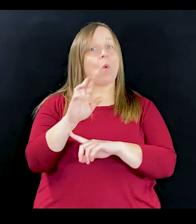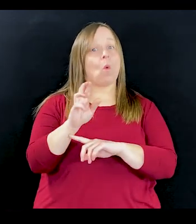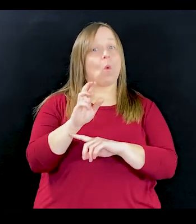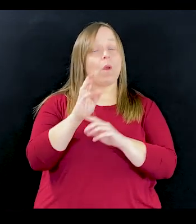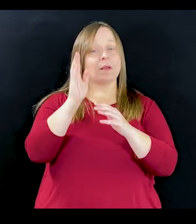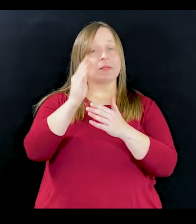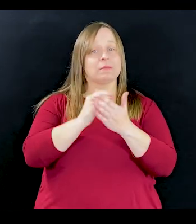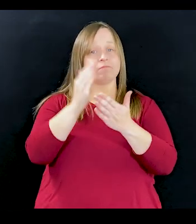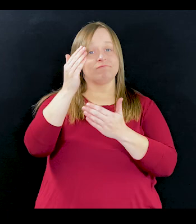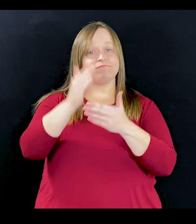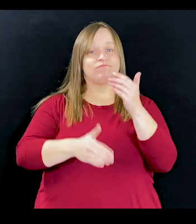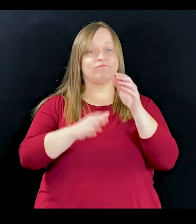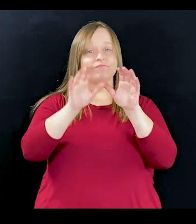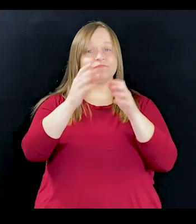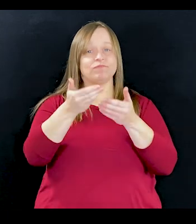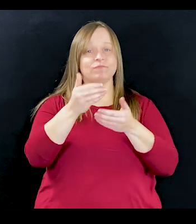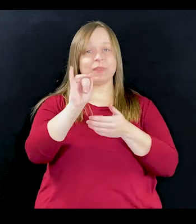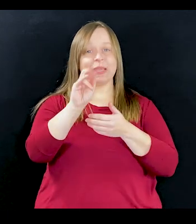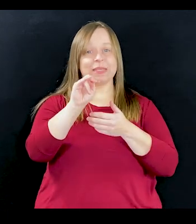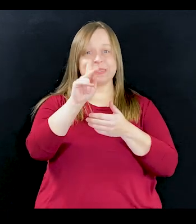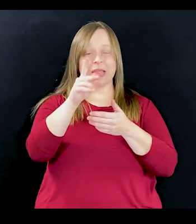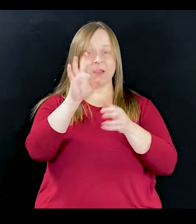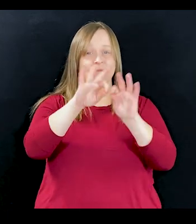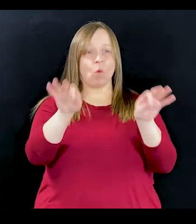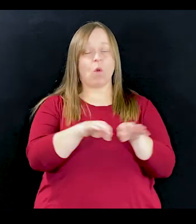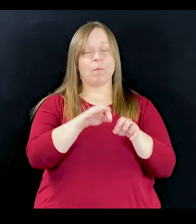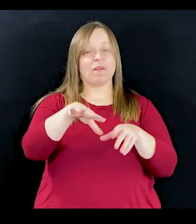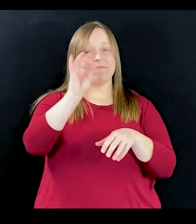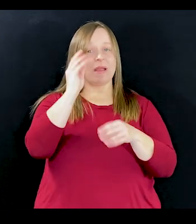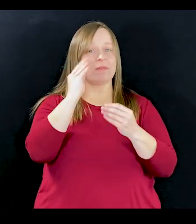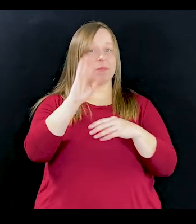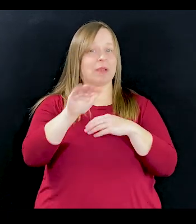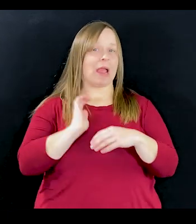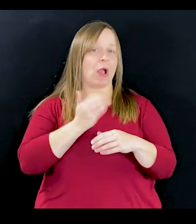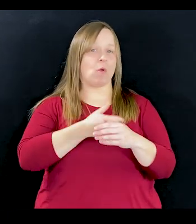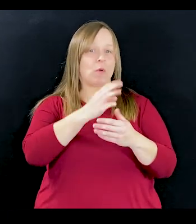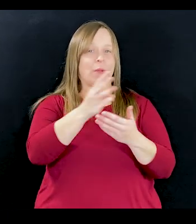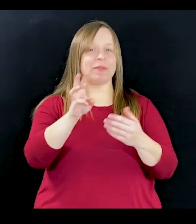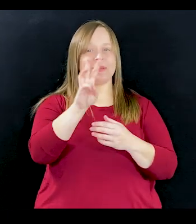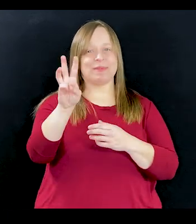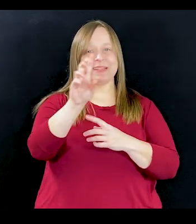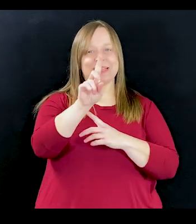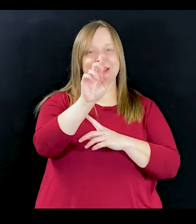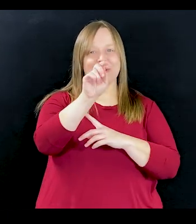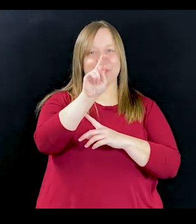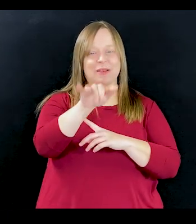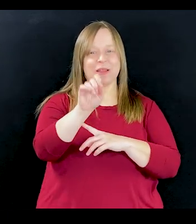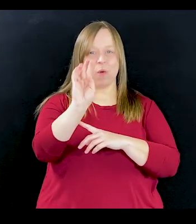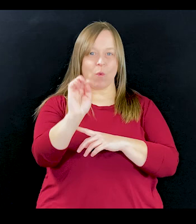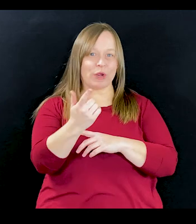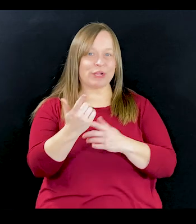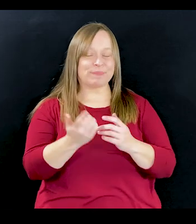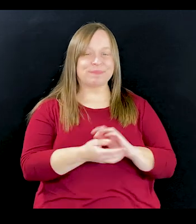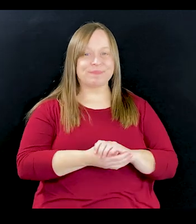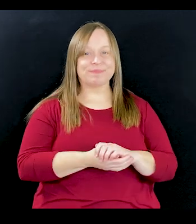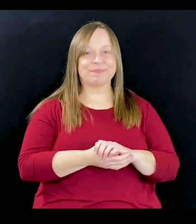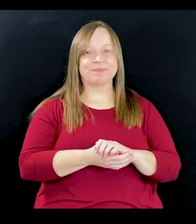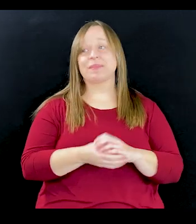or they can complete an intake form or to find more information on DRNY's website at www.drny.org.